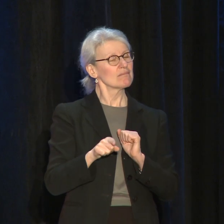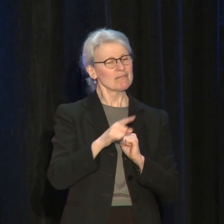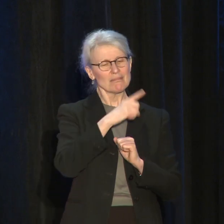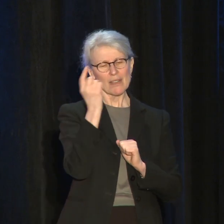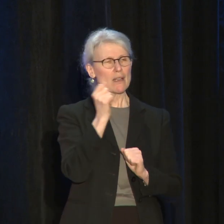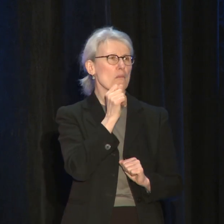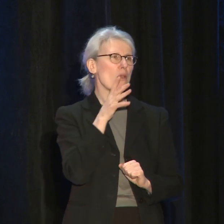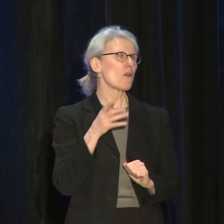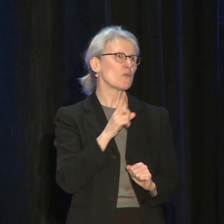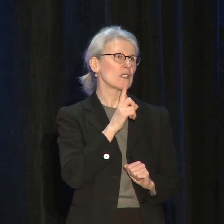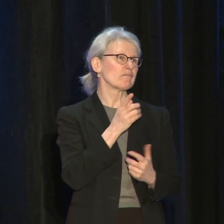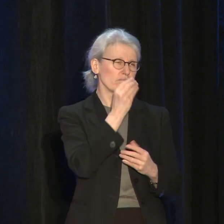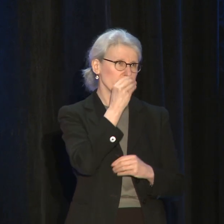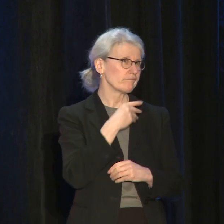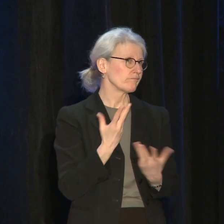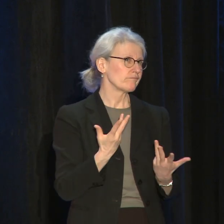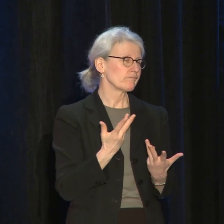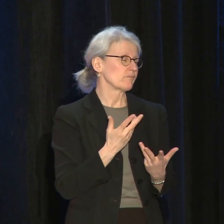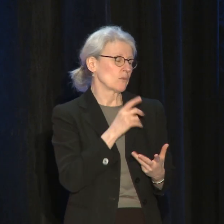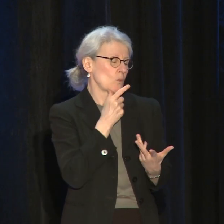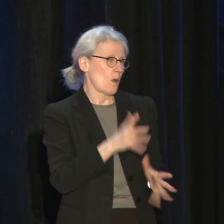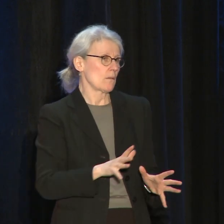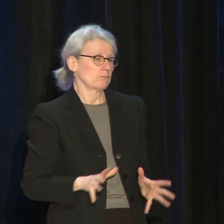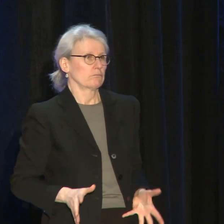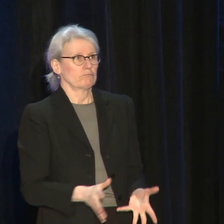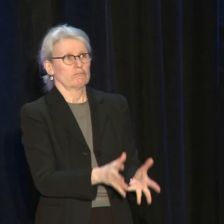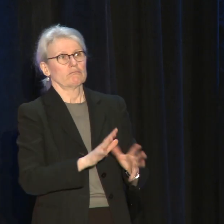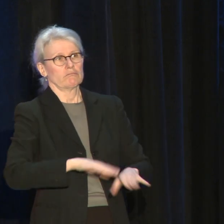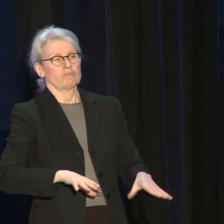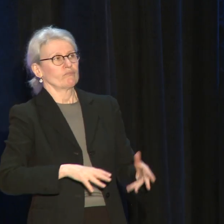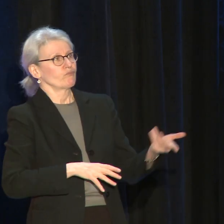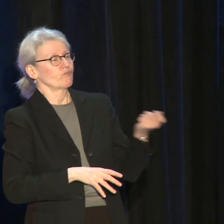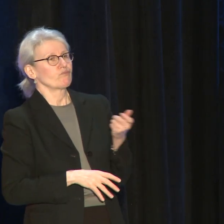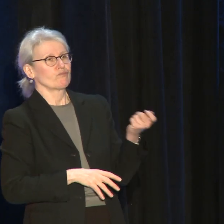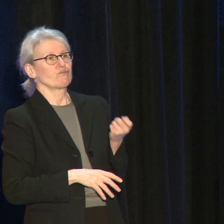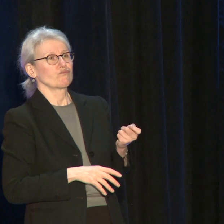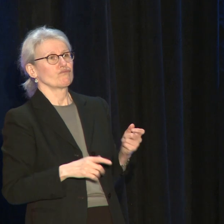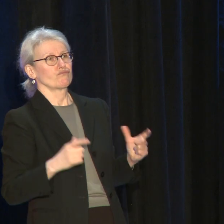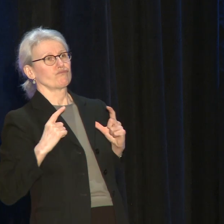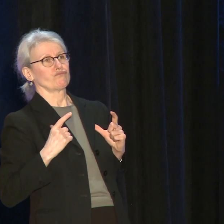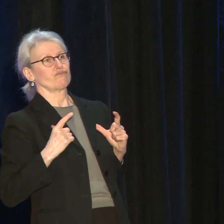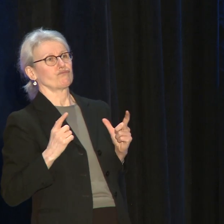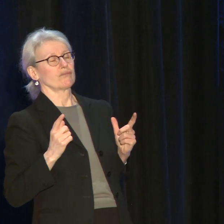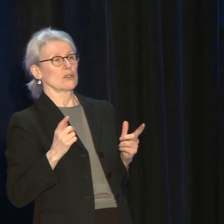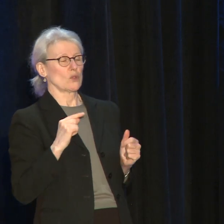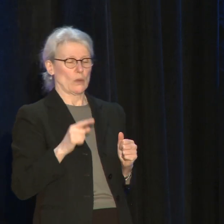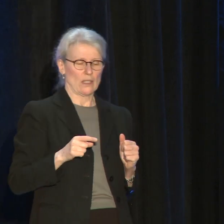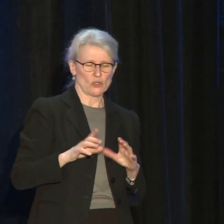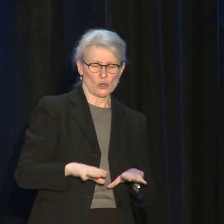don't really care for their children and so it doesn't harm them to take them away from their